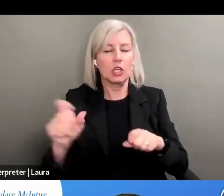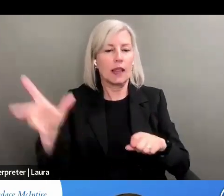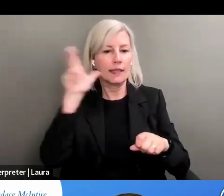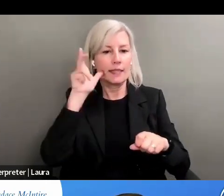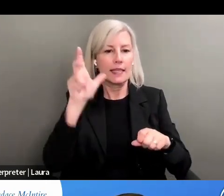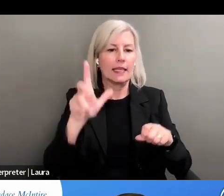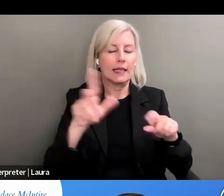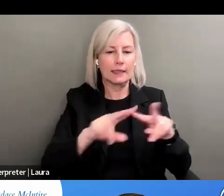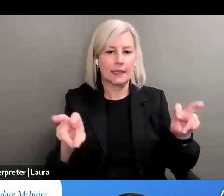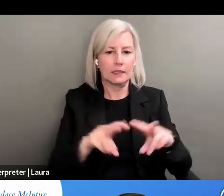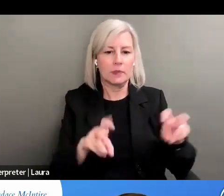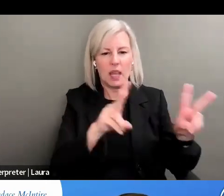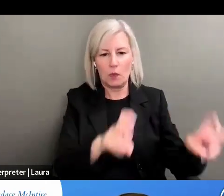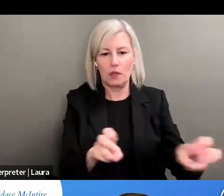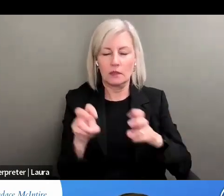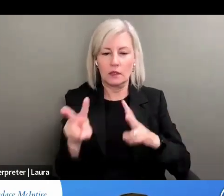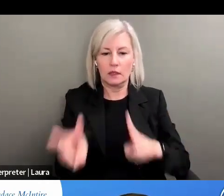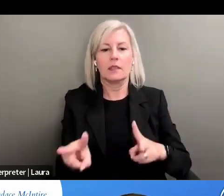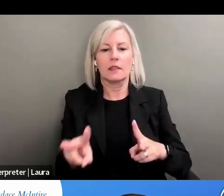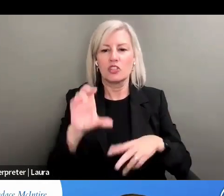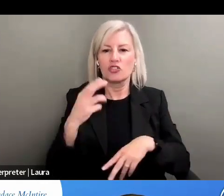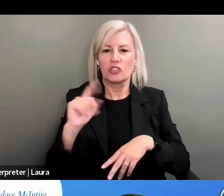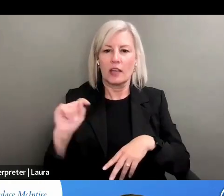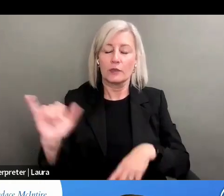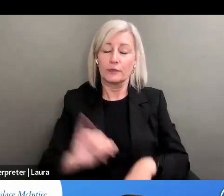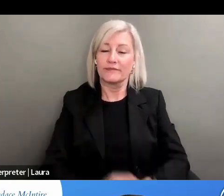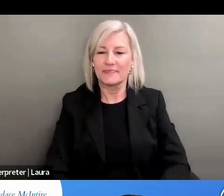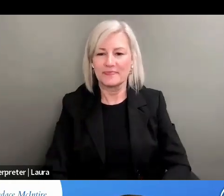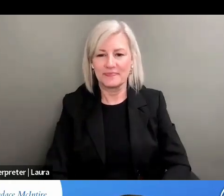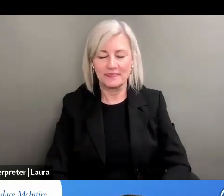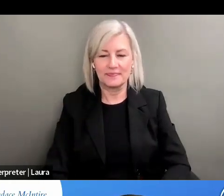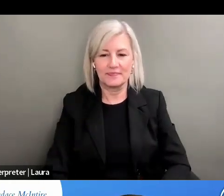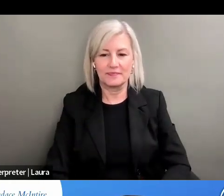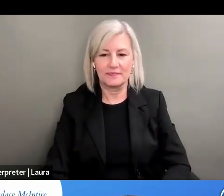and we're going to throw that in the chat as well.